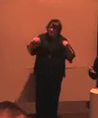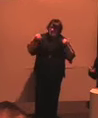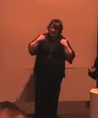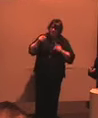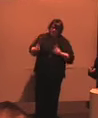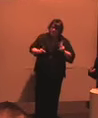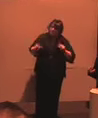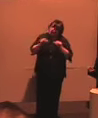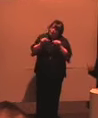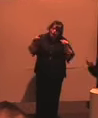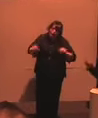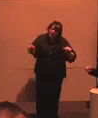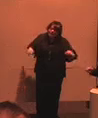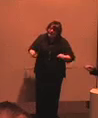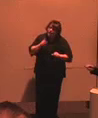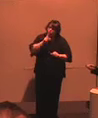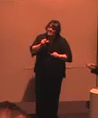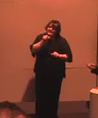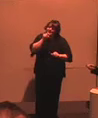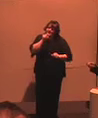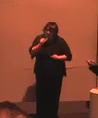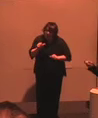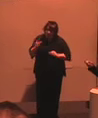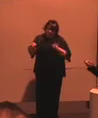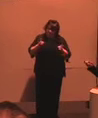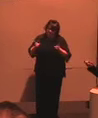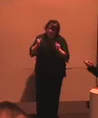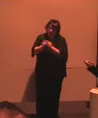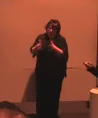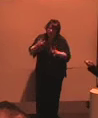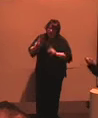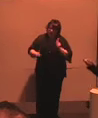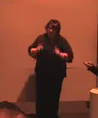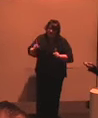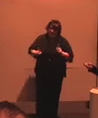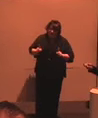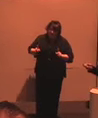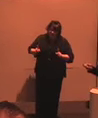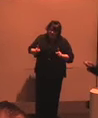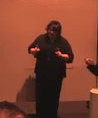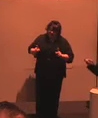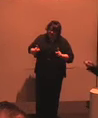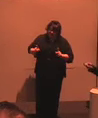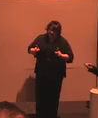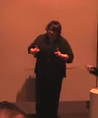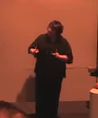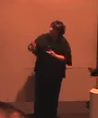inside, in this case. So this is one of the trials to create